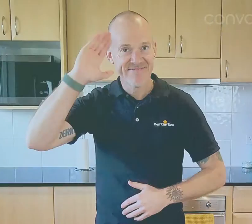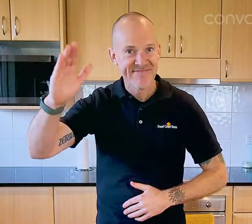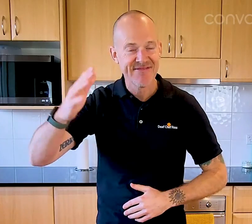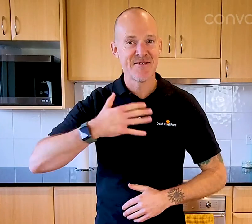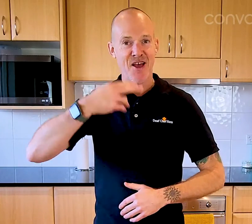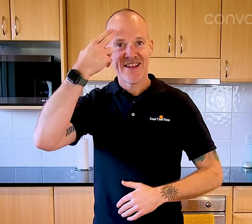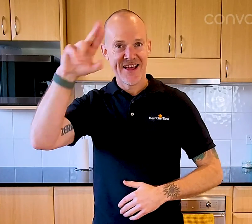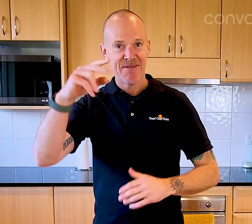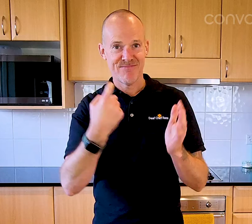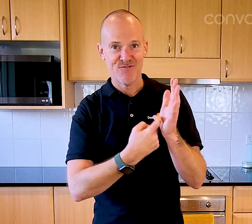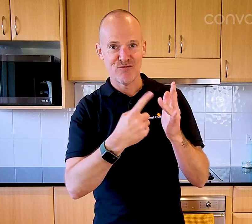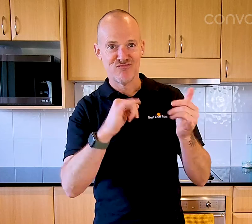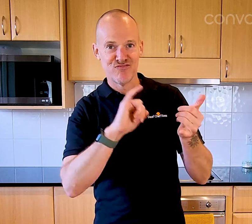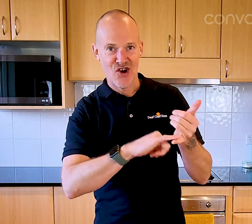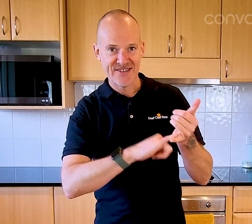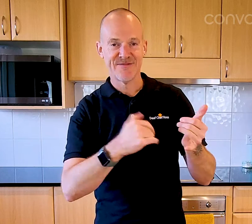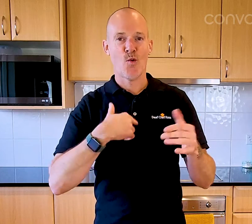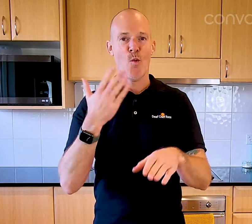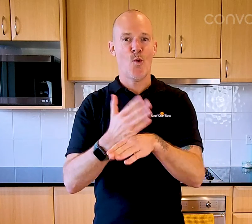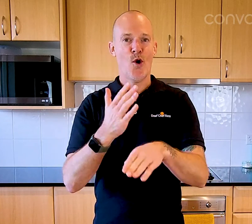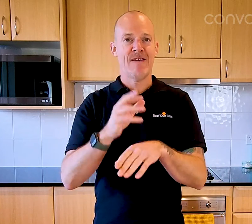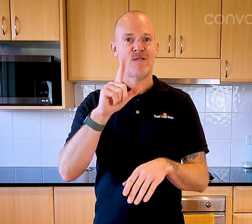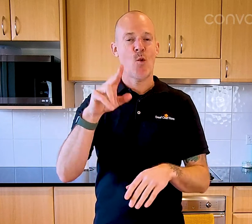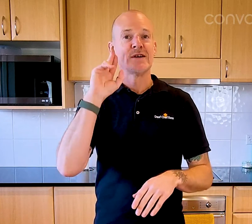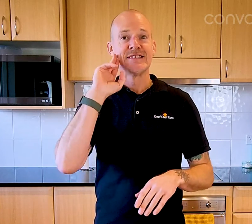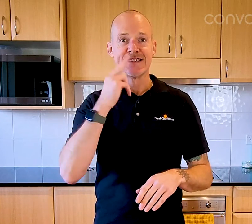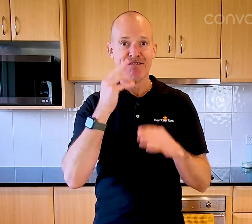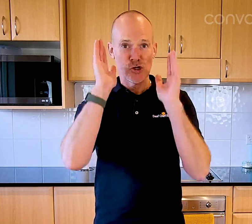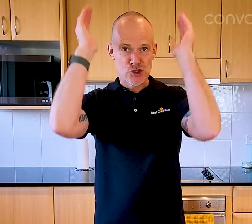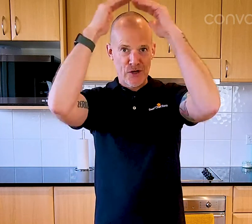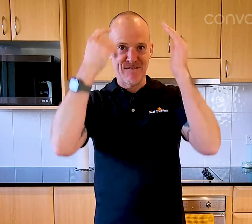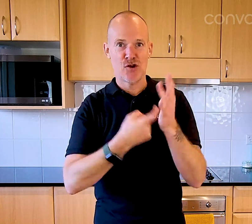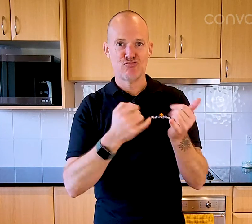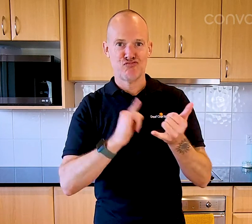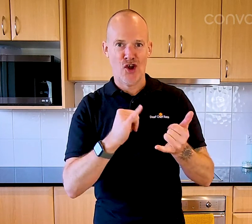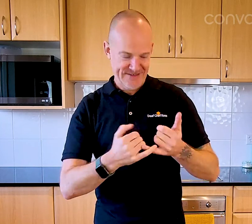Hi, I am Ross, from Deaf Chef Ross.